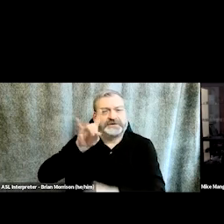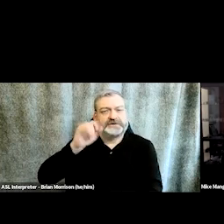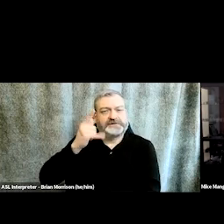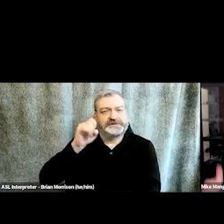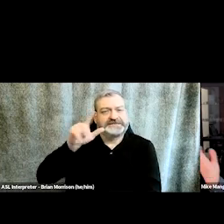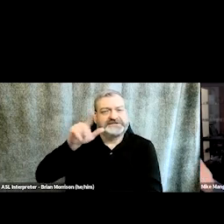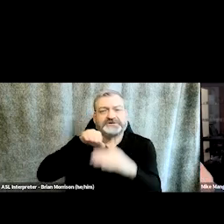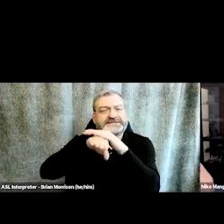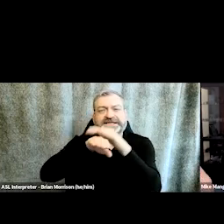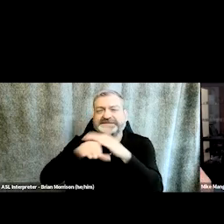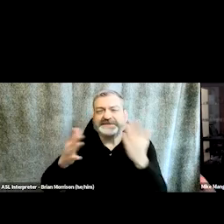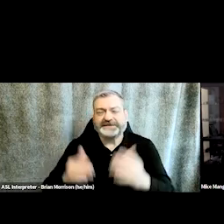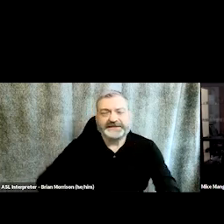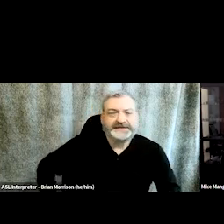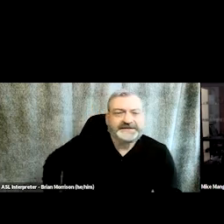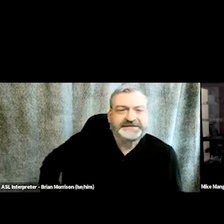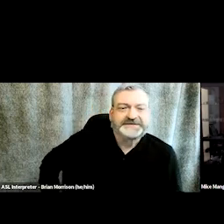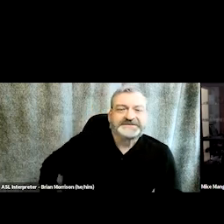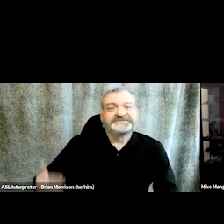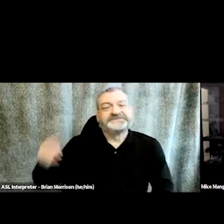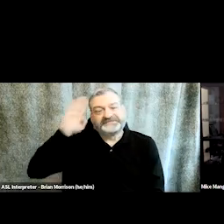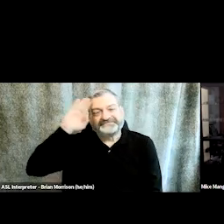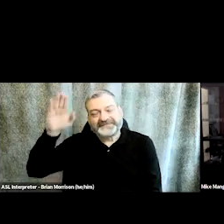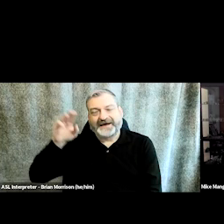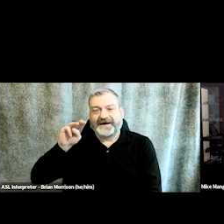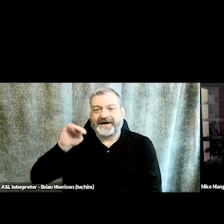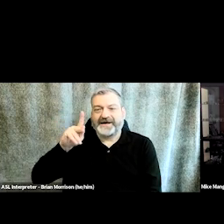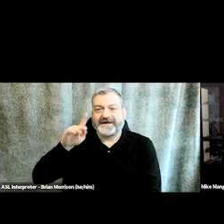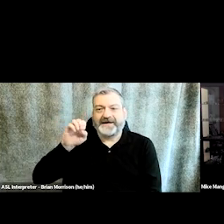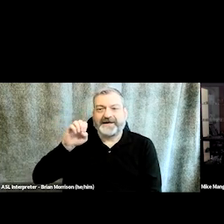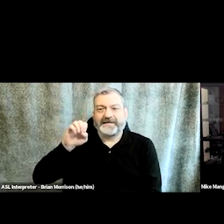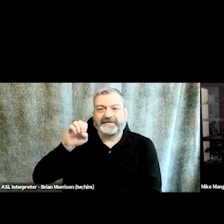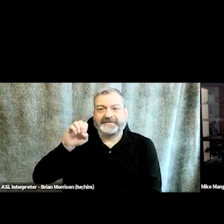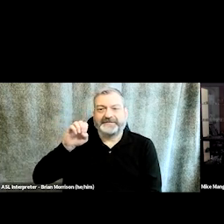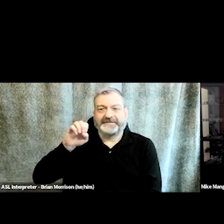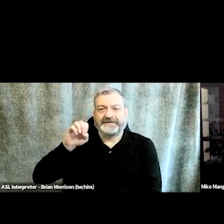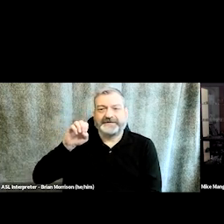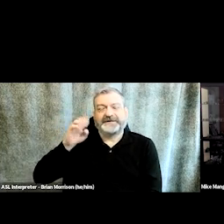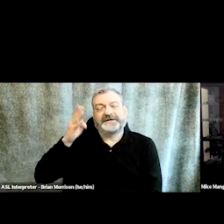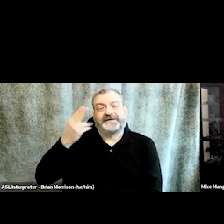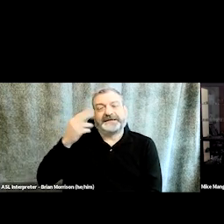So my name is Michael Mangos. I go by he and him as my pronouns.